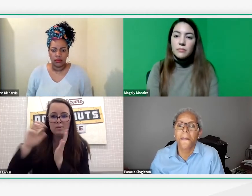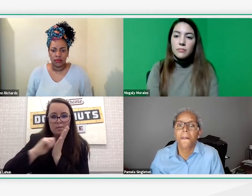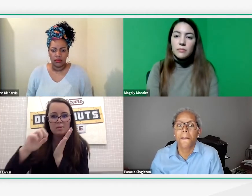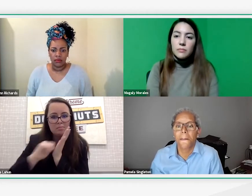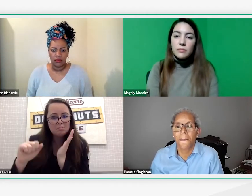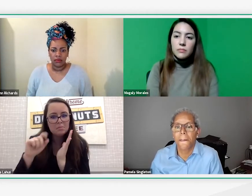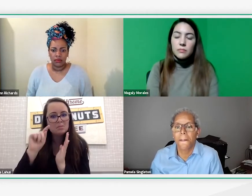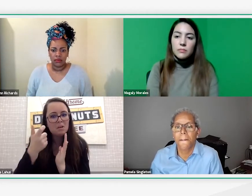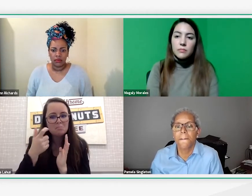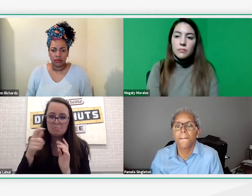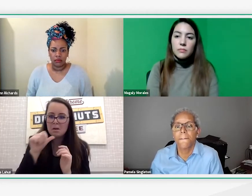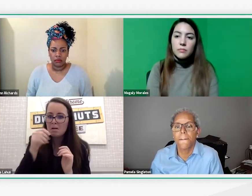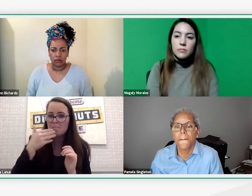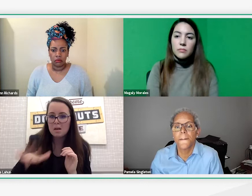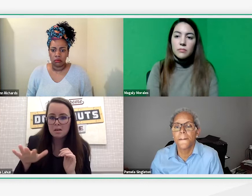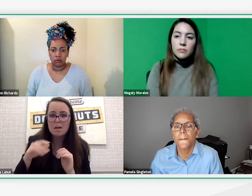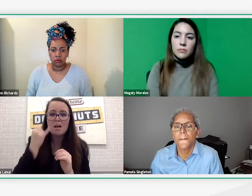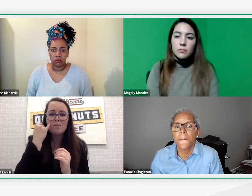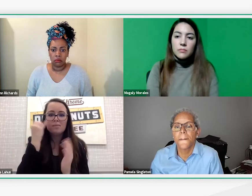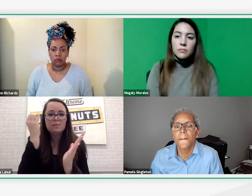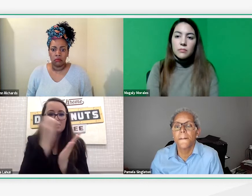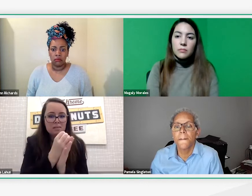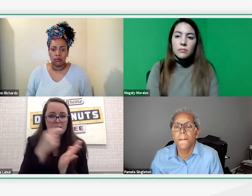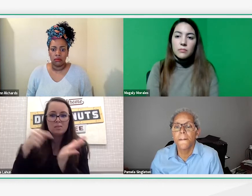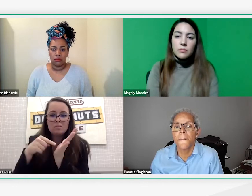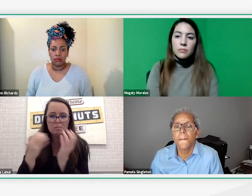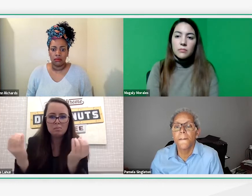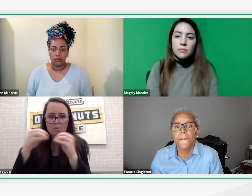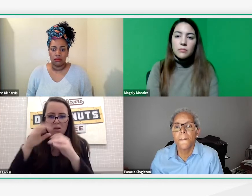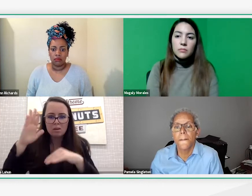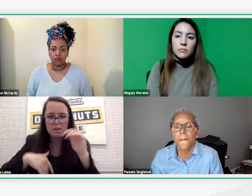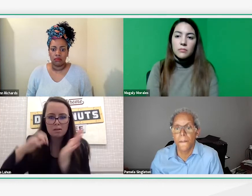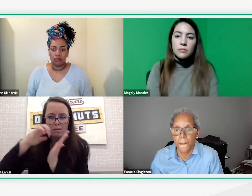Yeah. I was gonna say: most of the time, companies will deduct